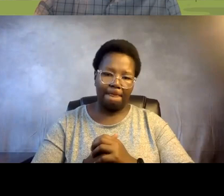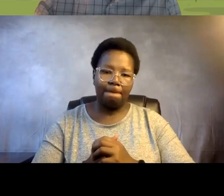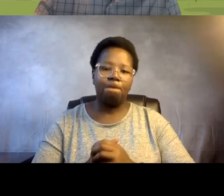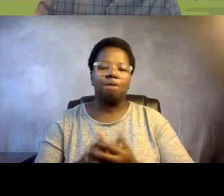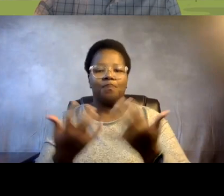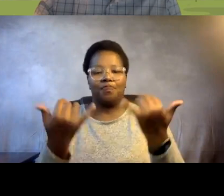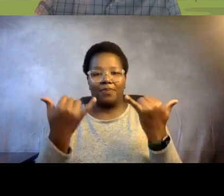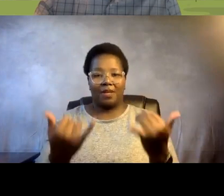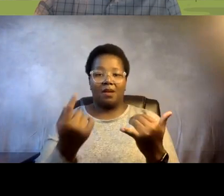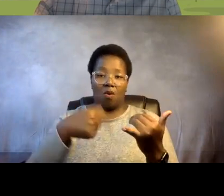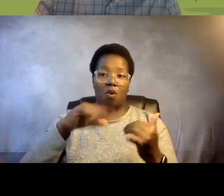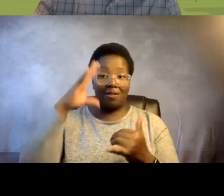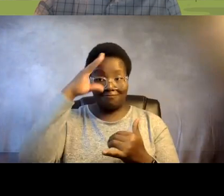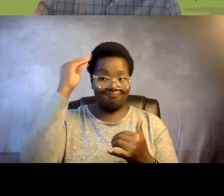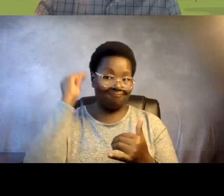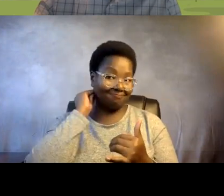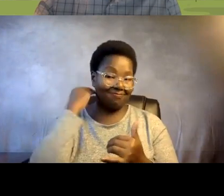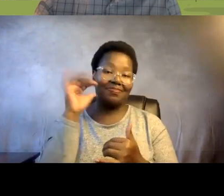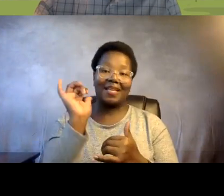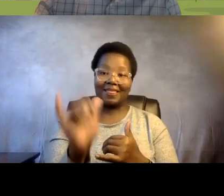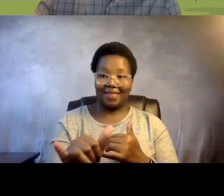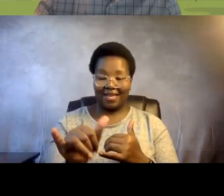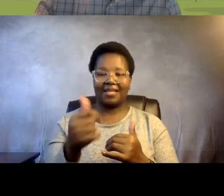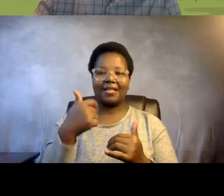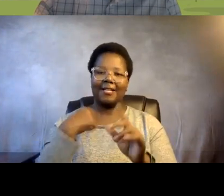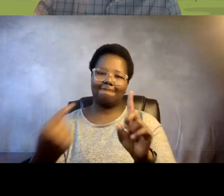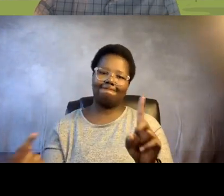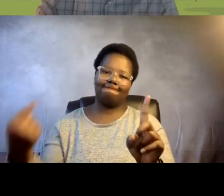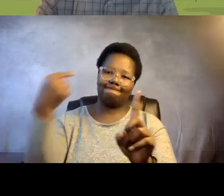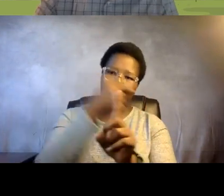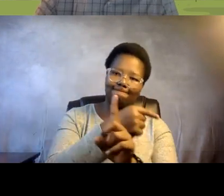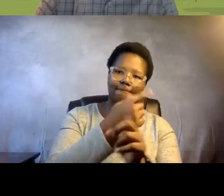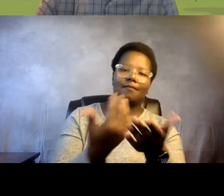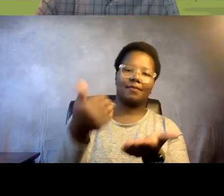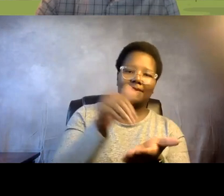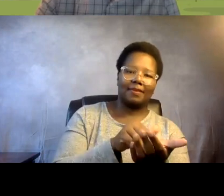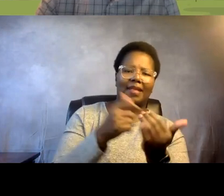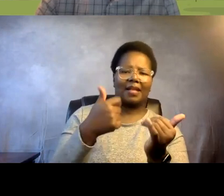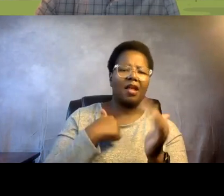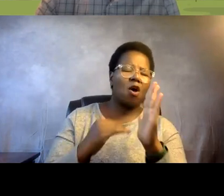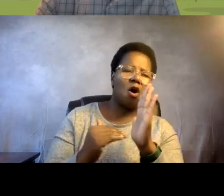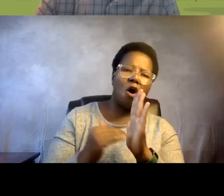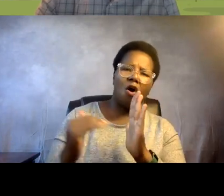and just as we come back to this idea that often, you know, this this is just going to